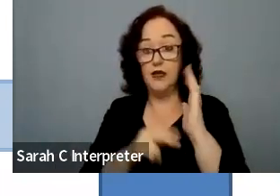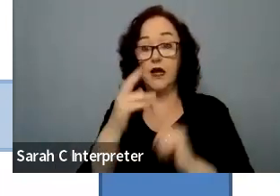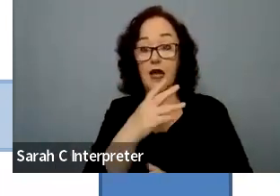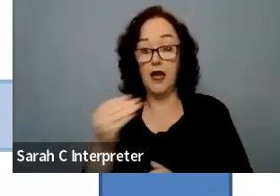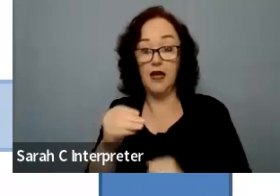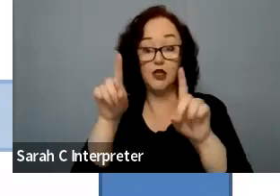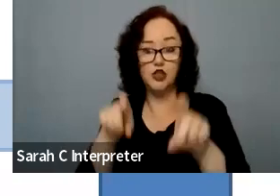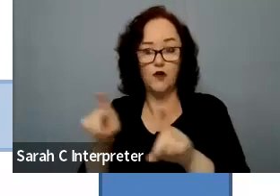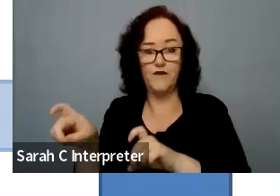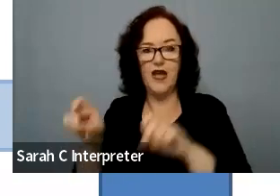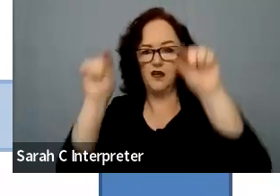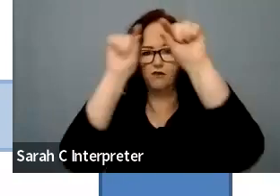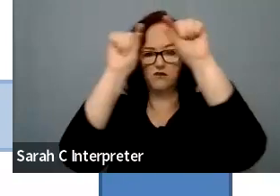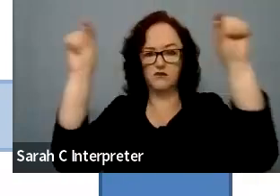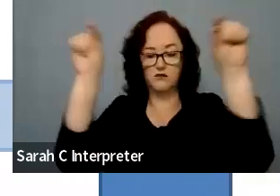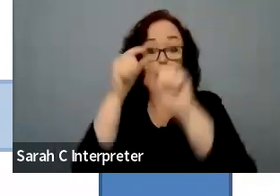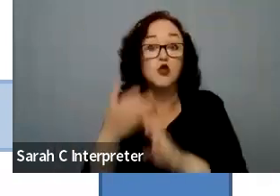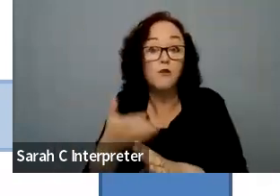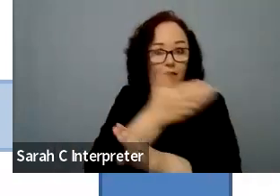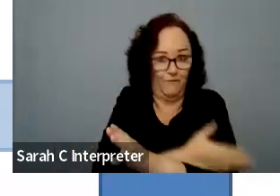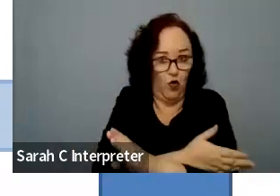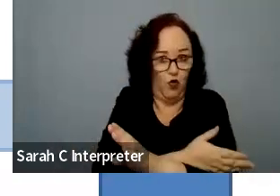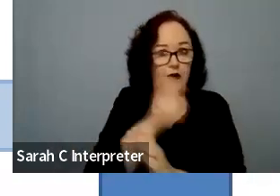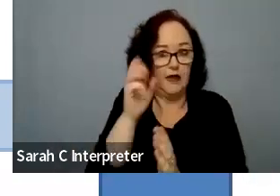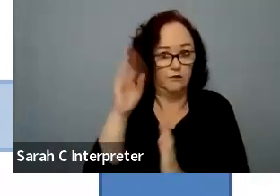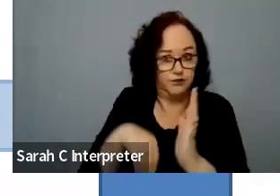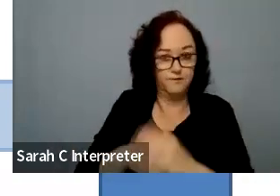what they were supposed to do ahead of time, and then when they came into the simulation, again I'm